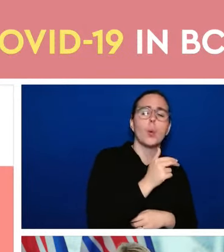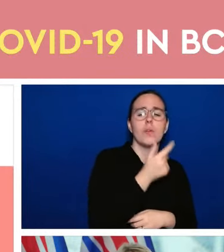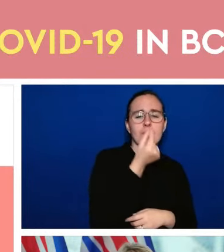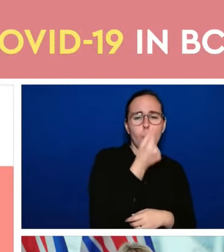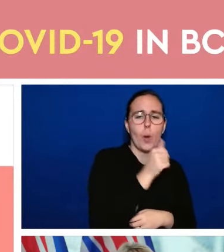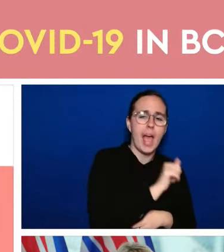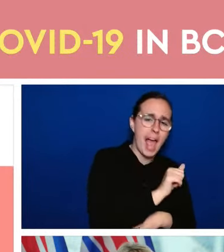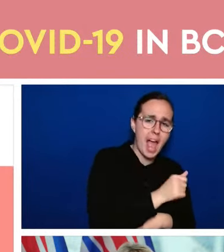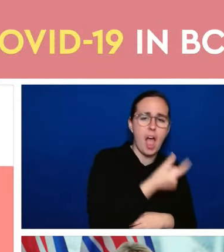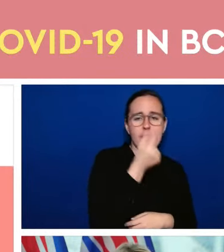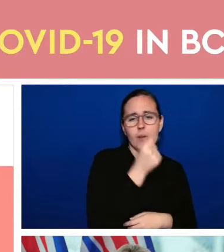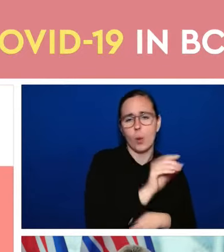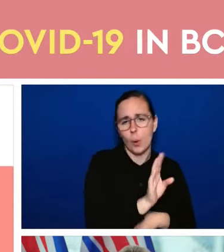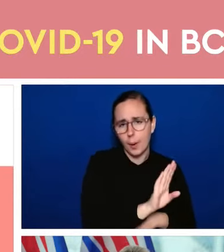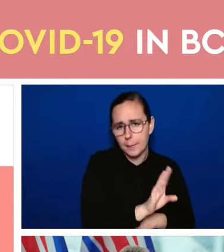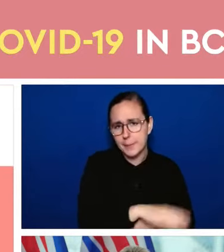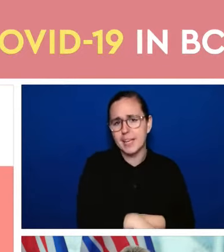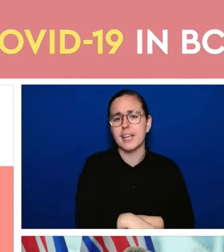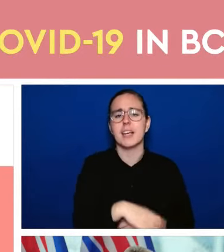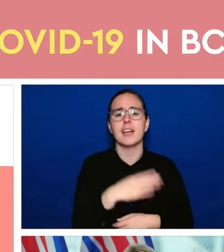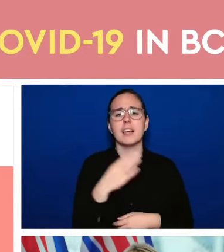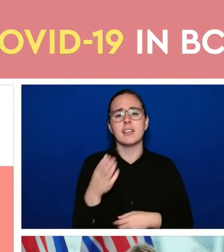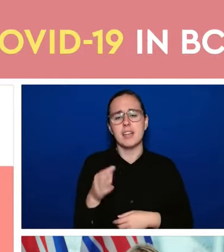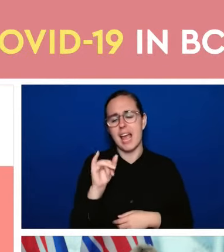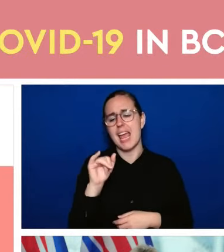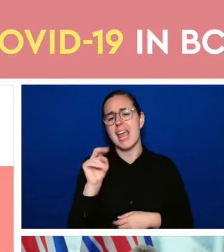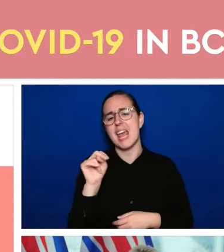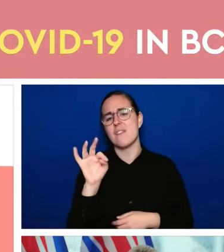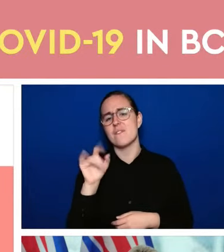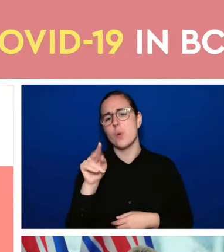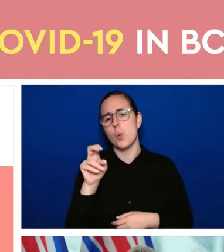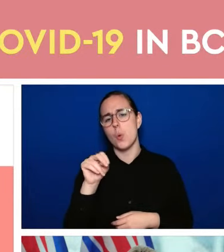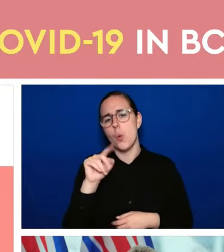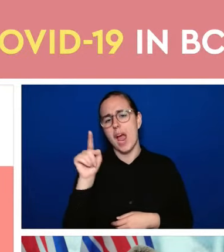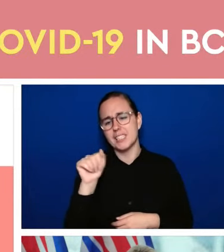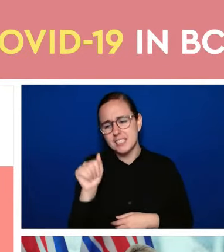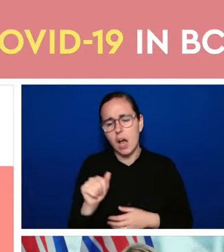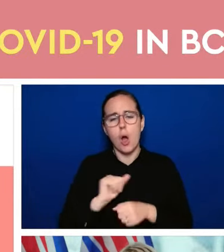as well and we have over three hundred sites around BC and we